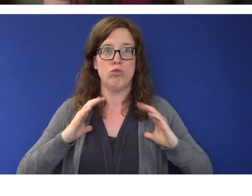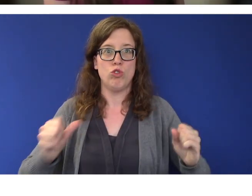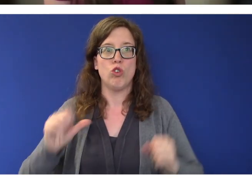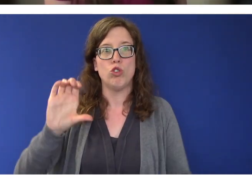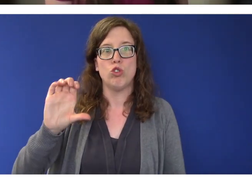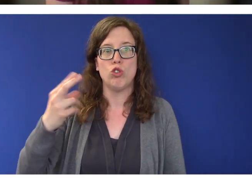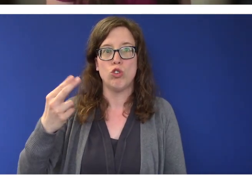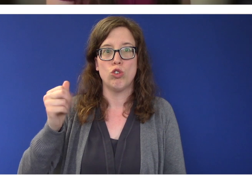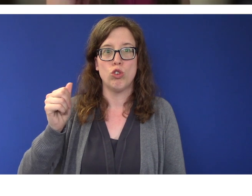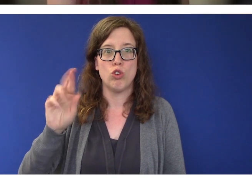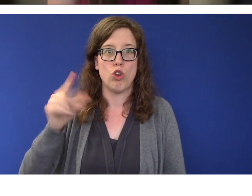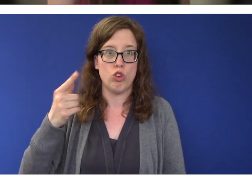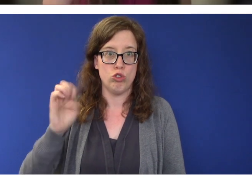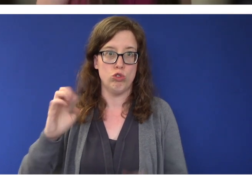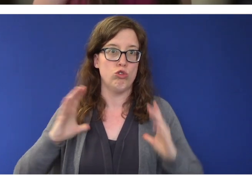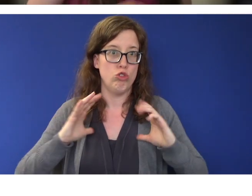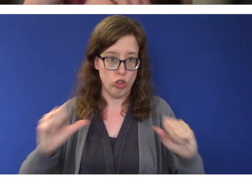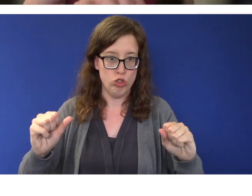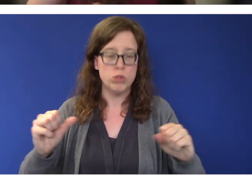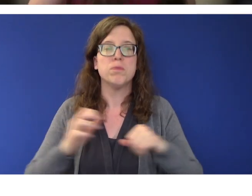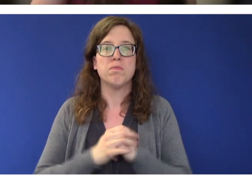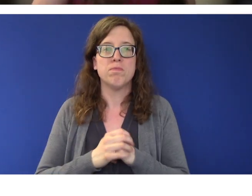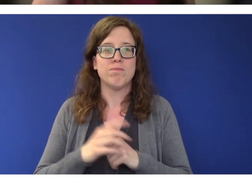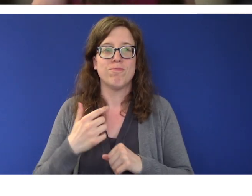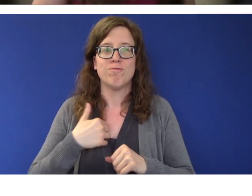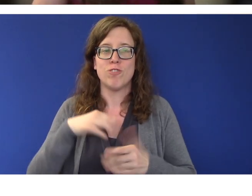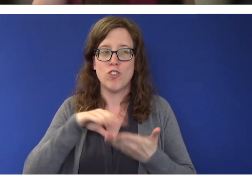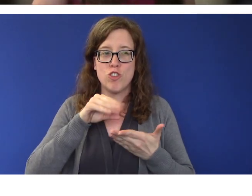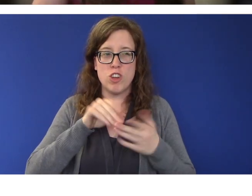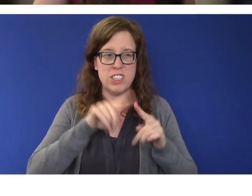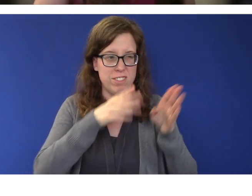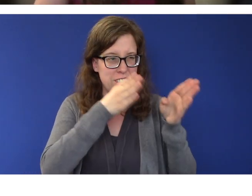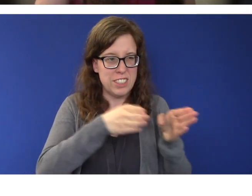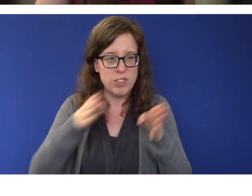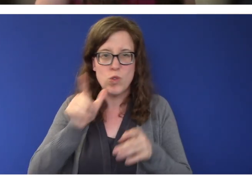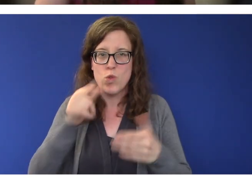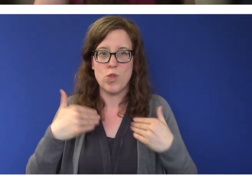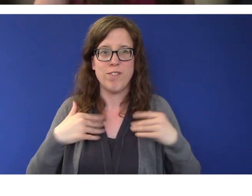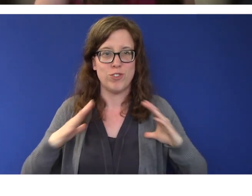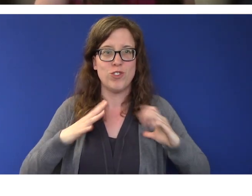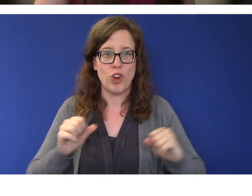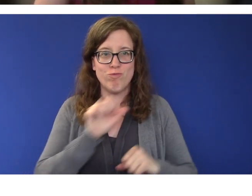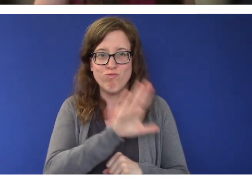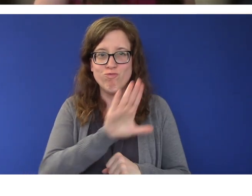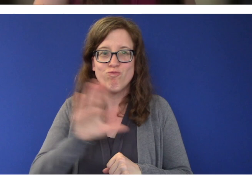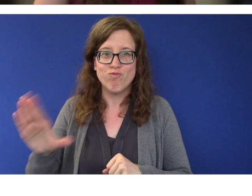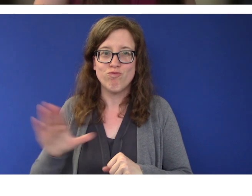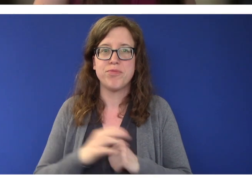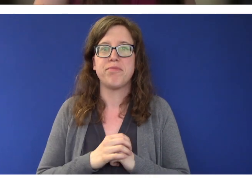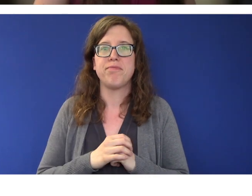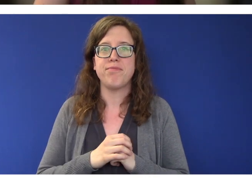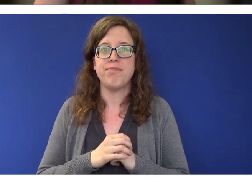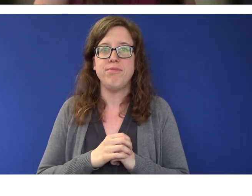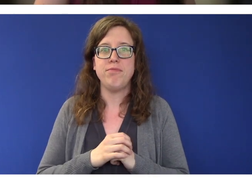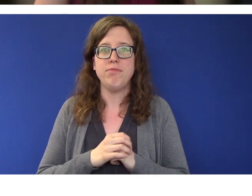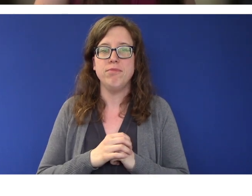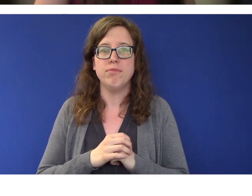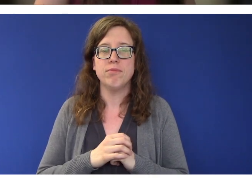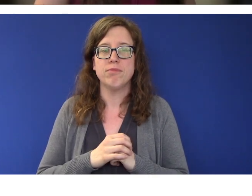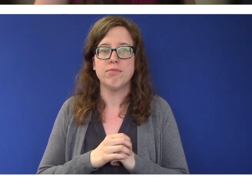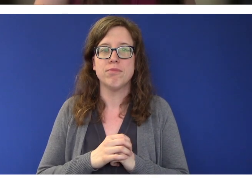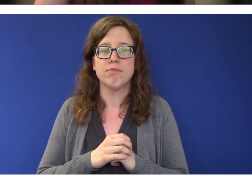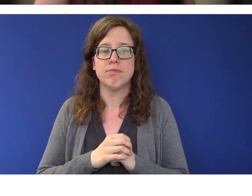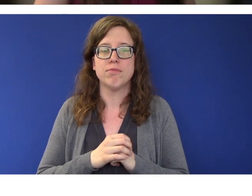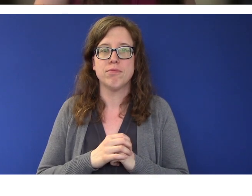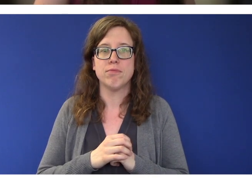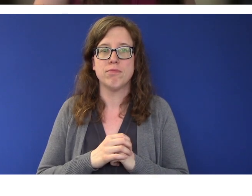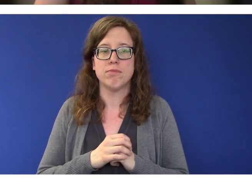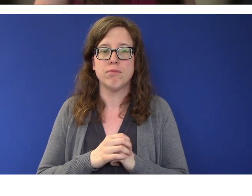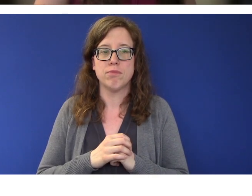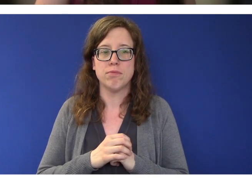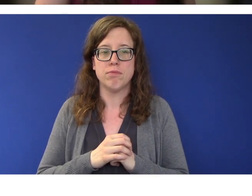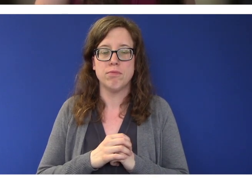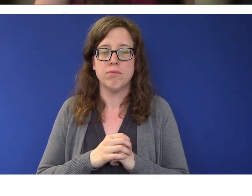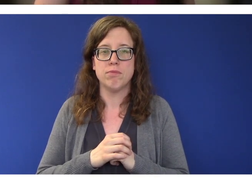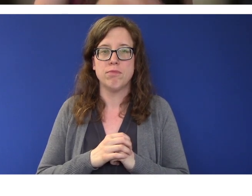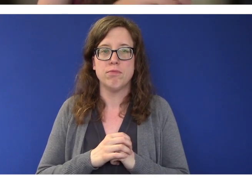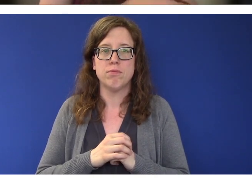CHARGE Syndrome with every individual I’ve had the pleasure of working with.